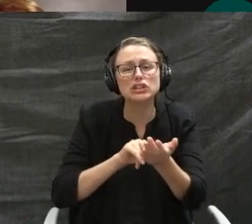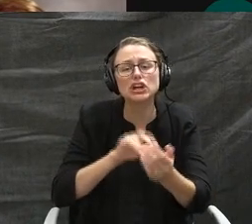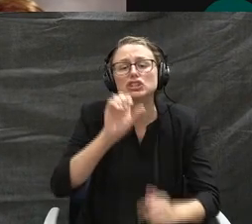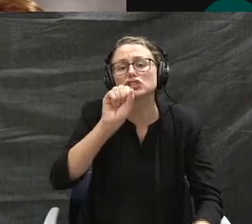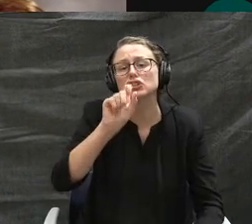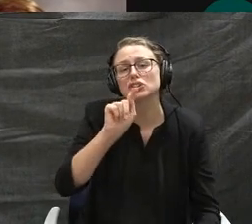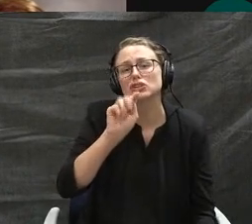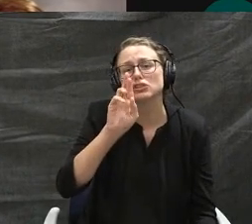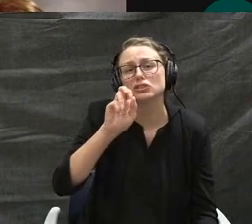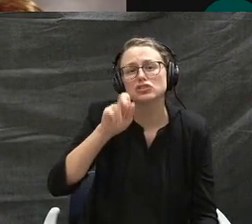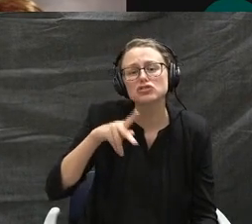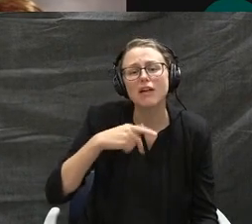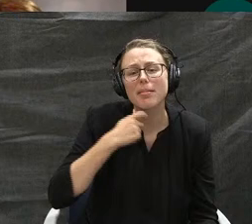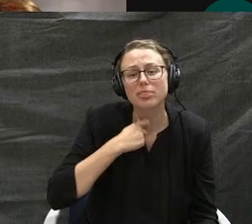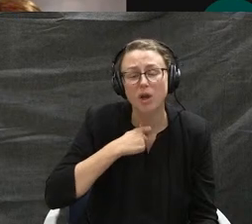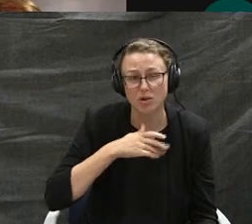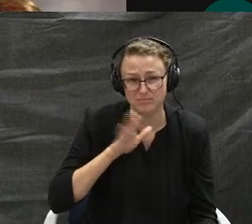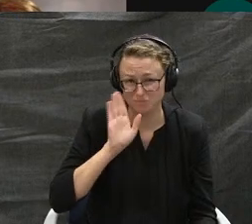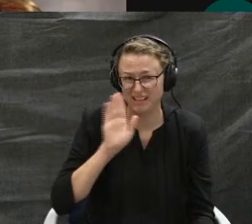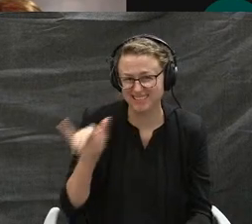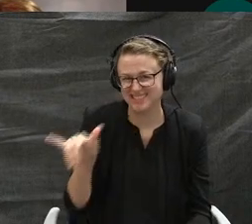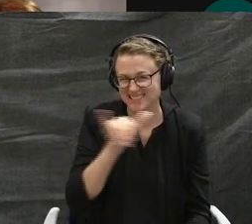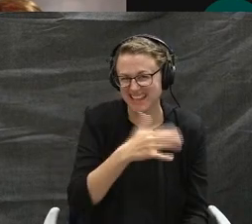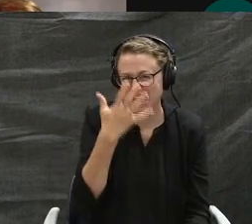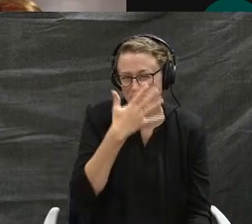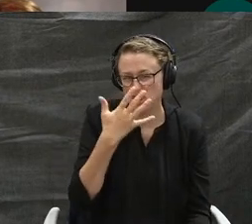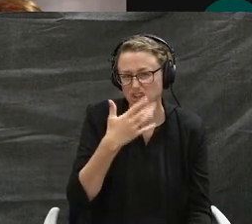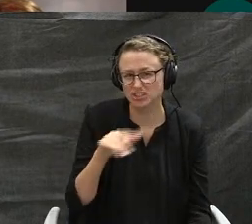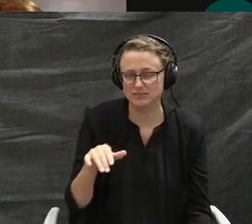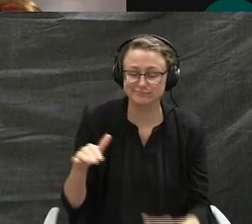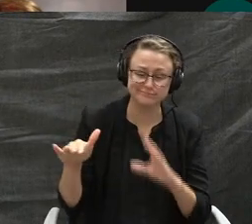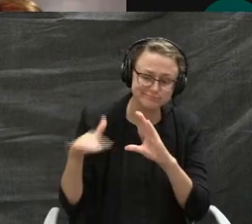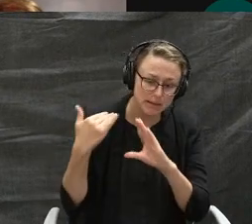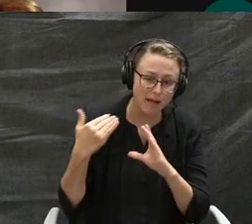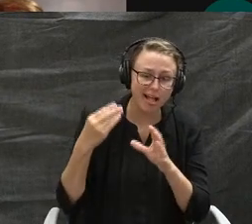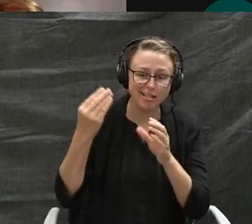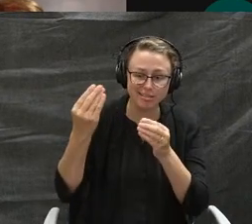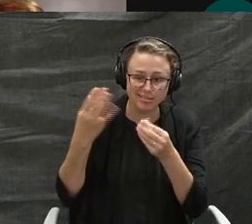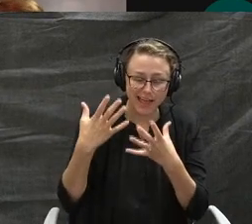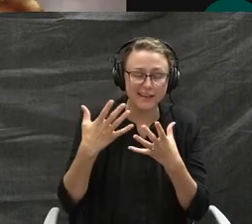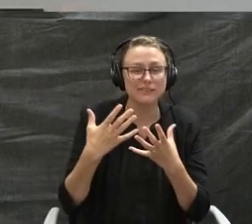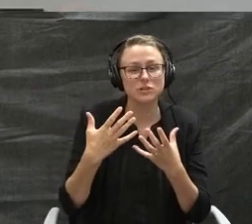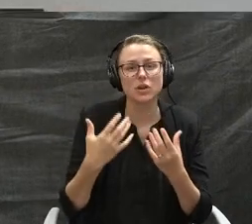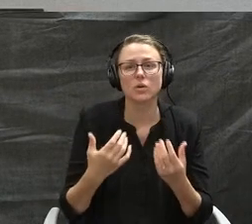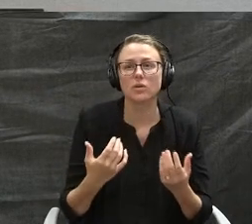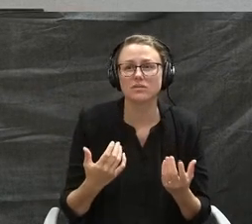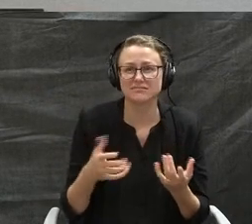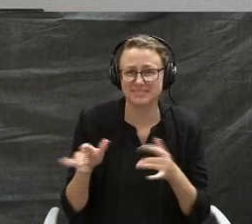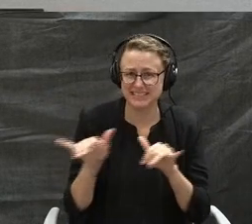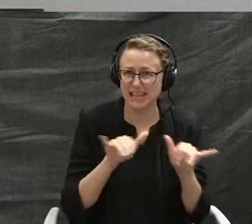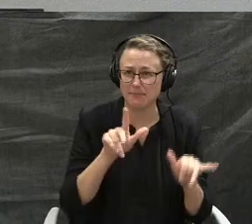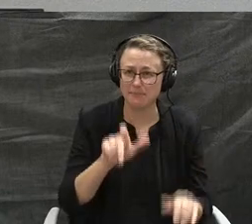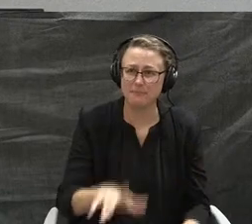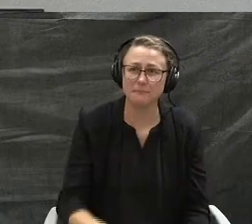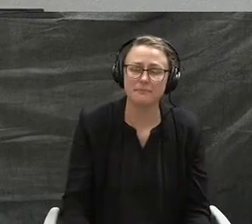was strapped in the classroom or something like that is, is that not going to be the same kind of communication with this? Just